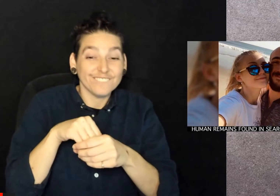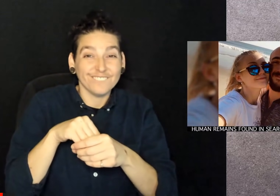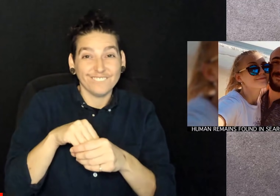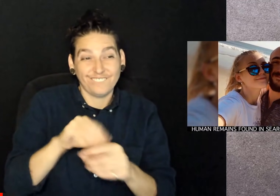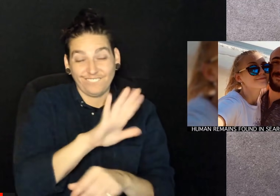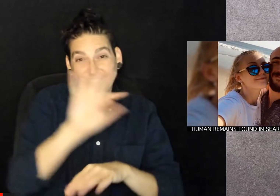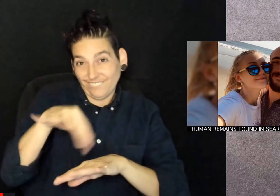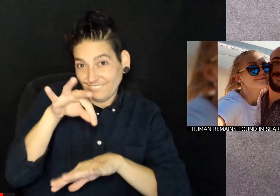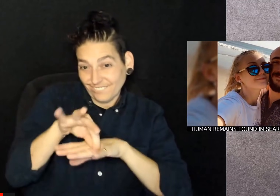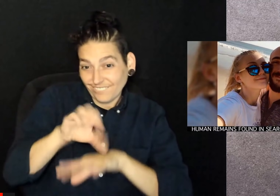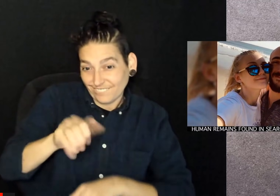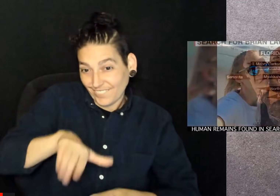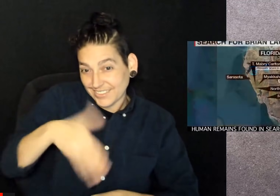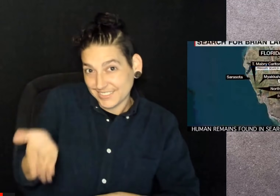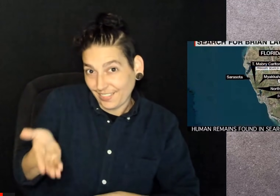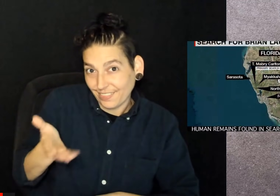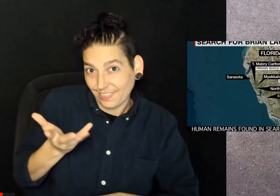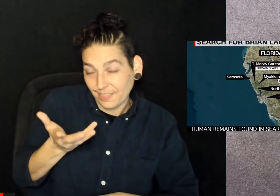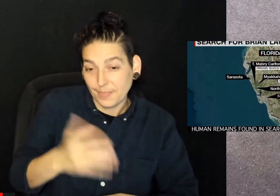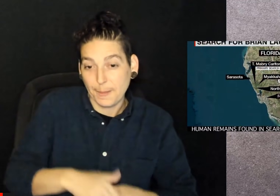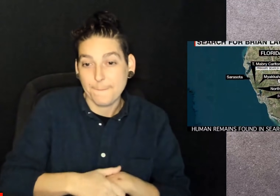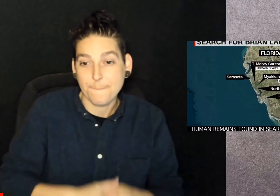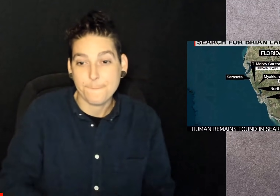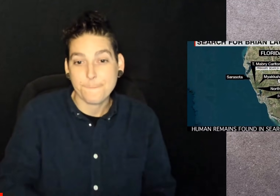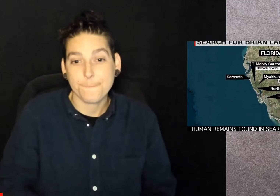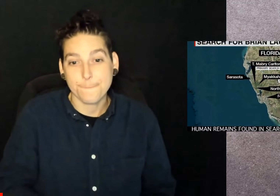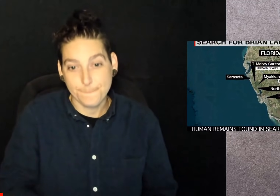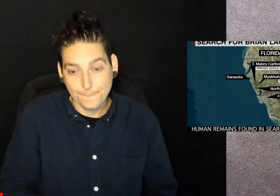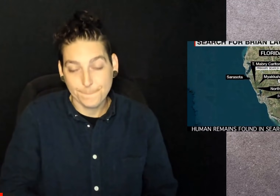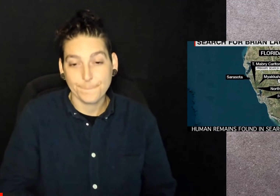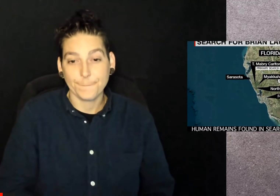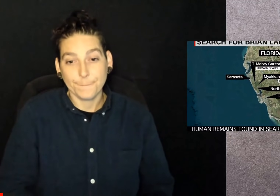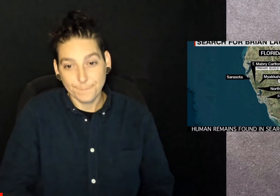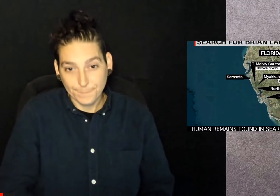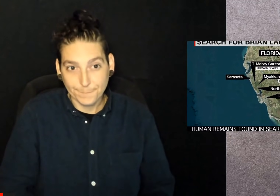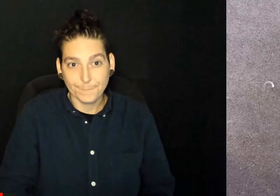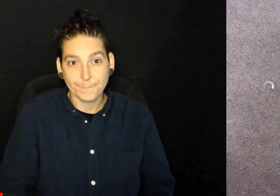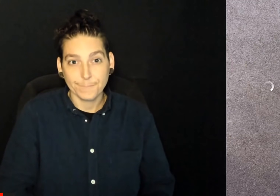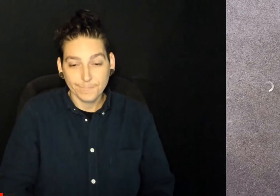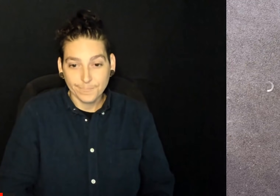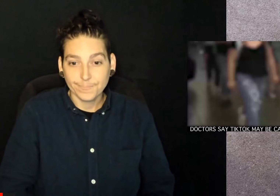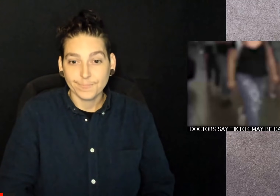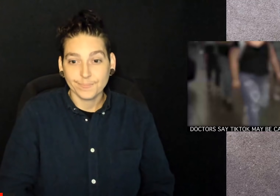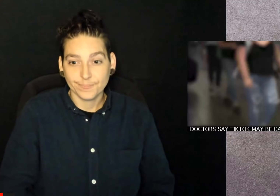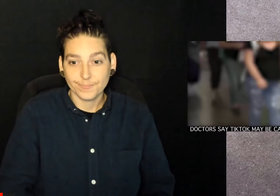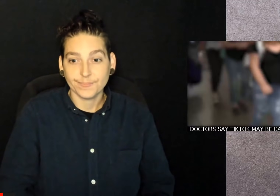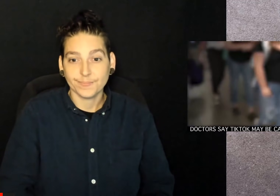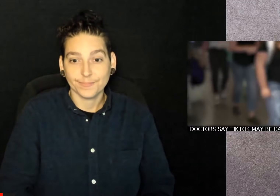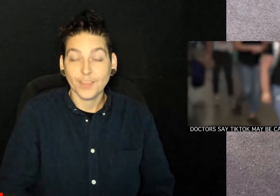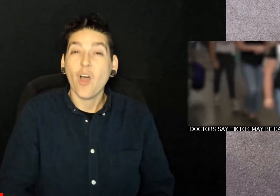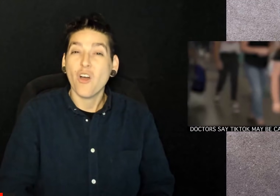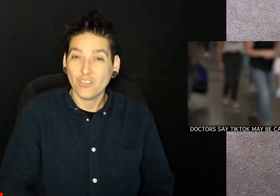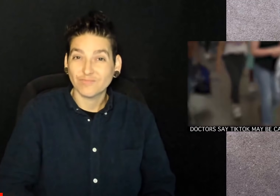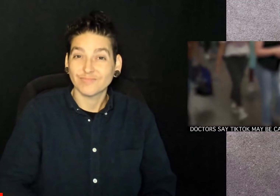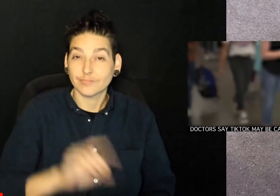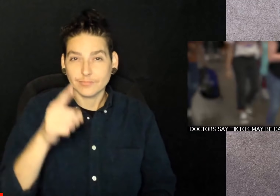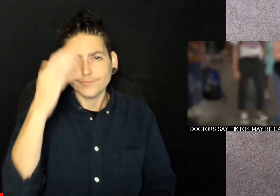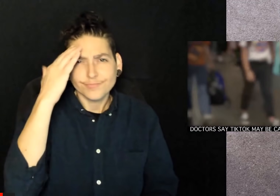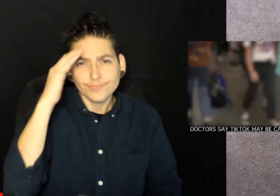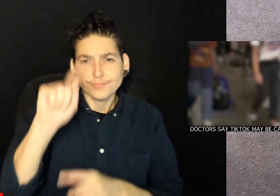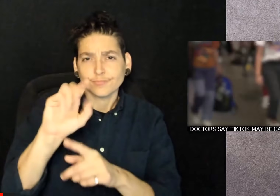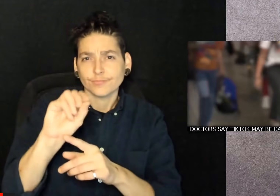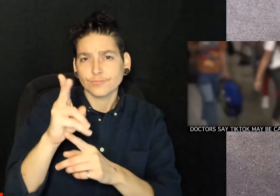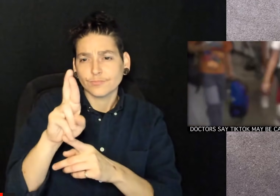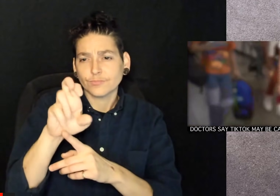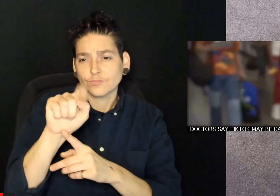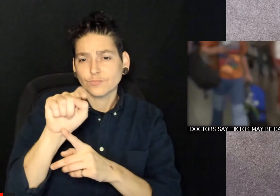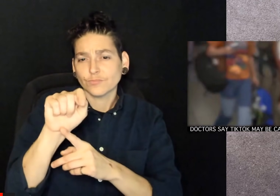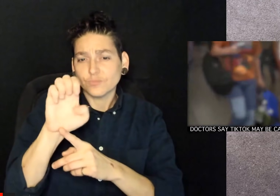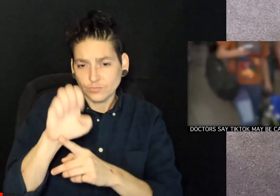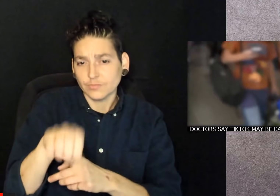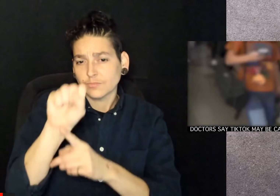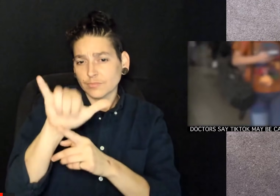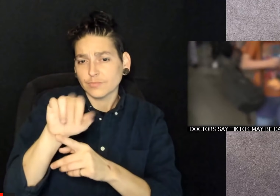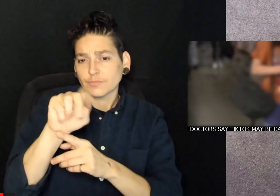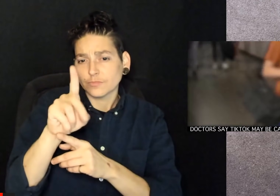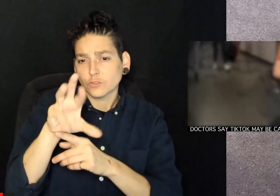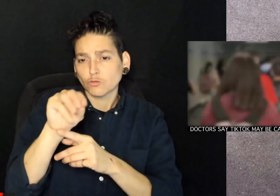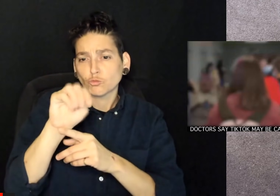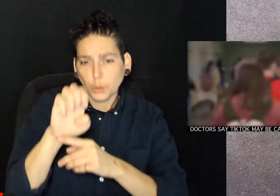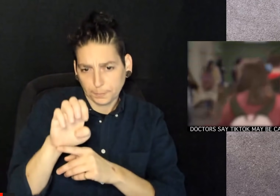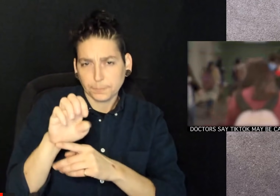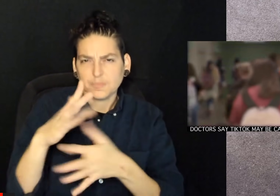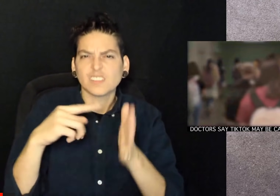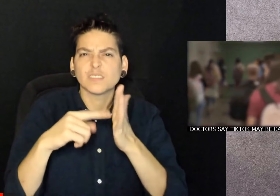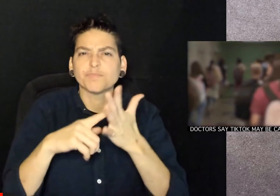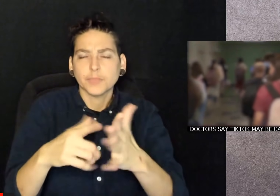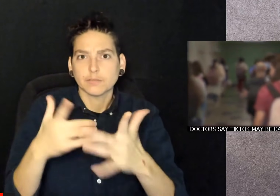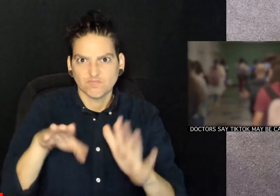fianc e